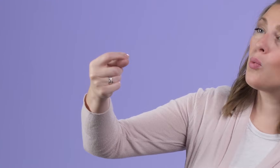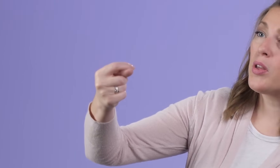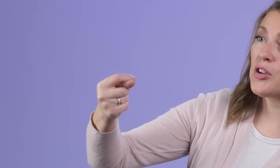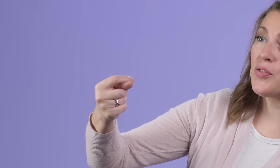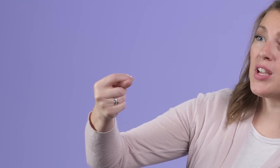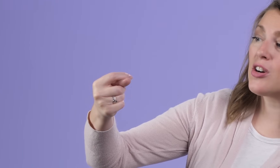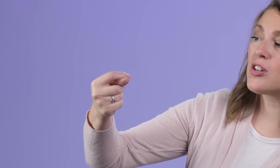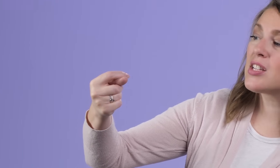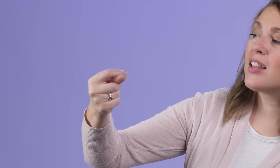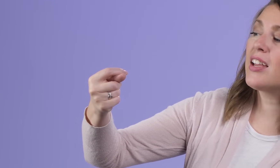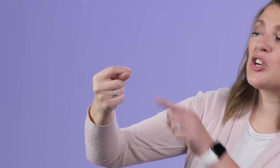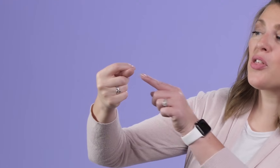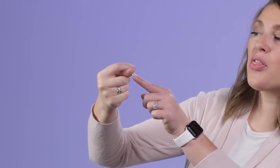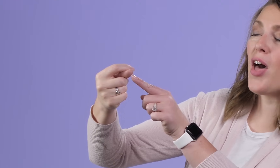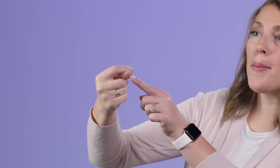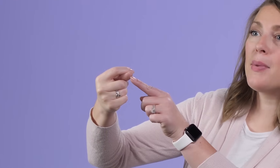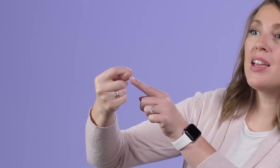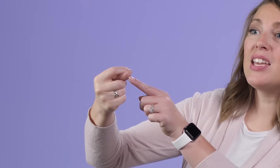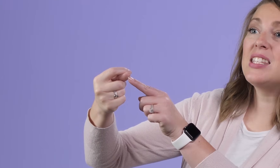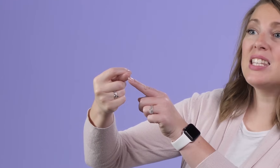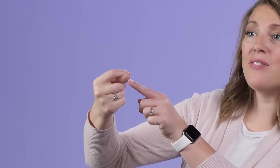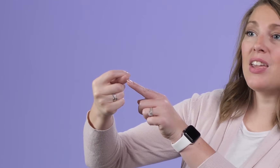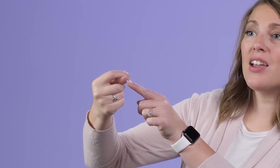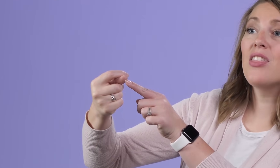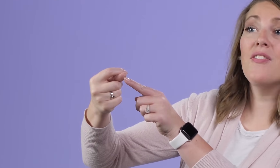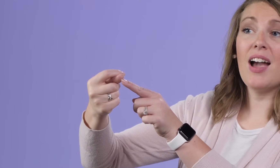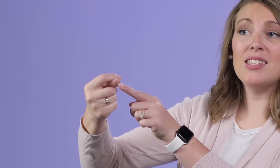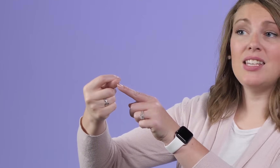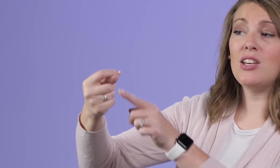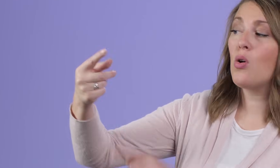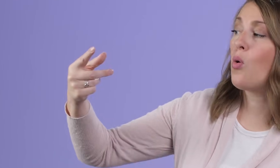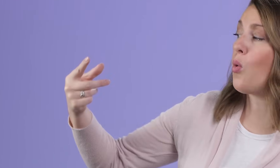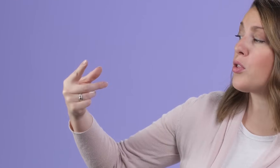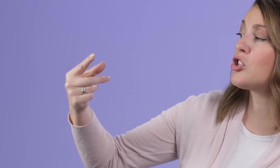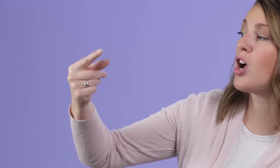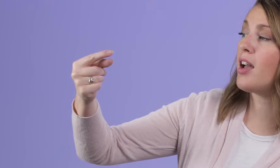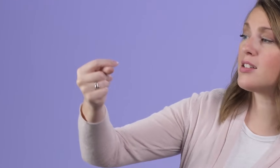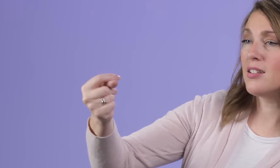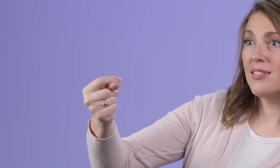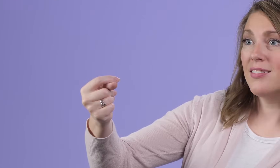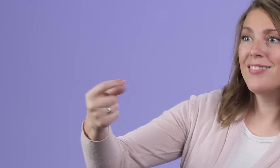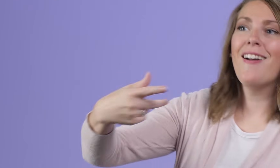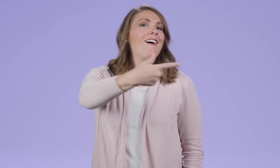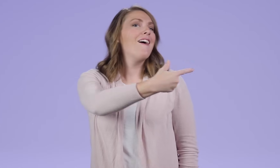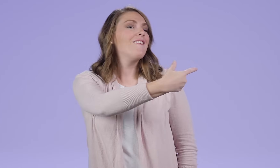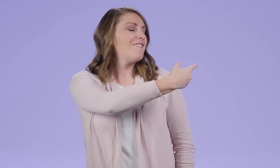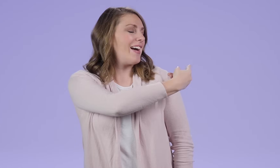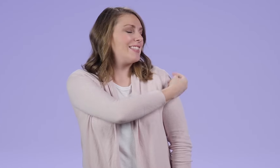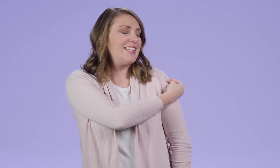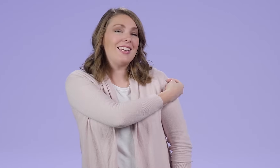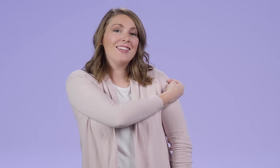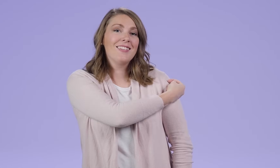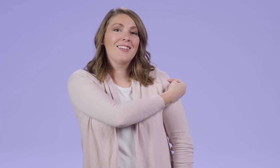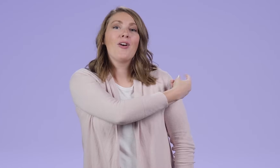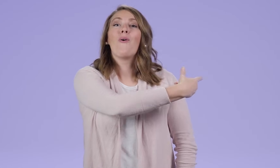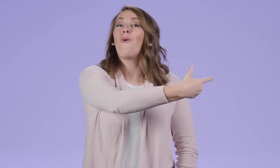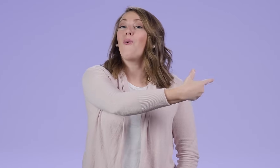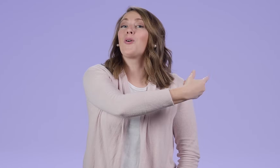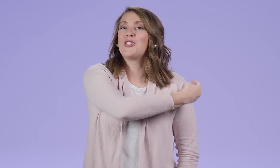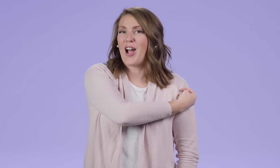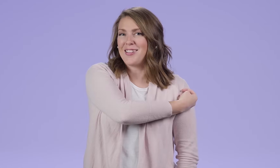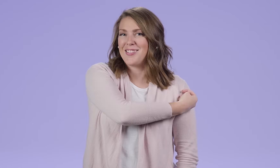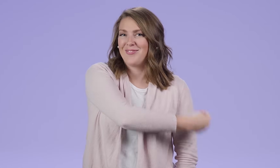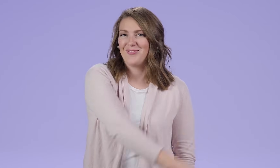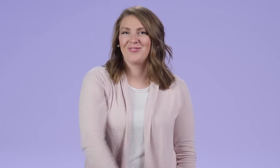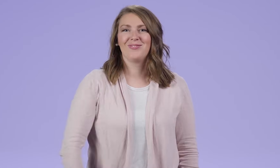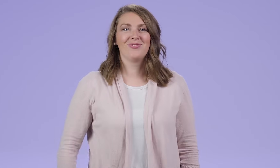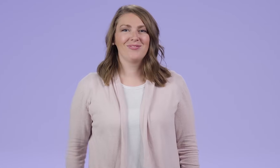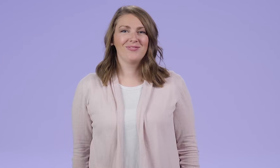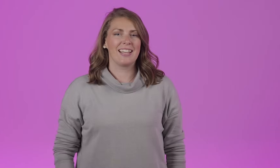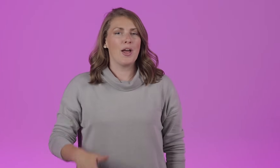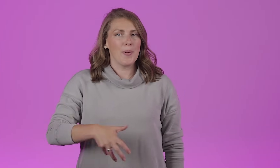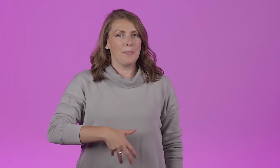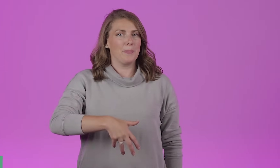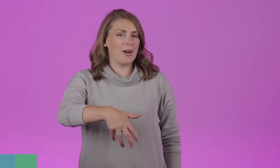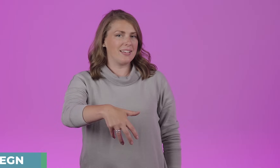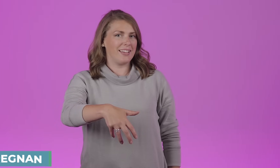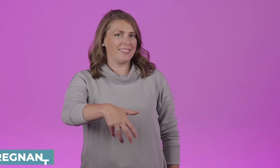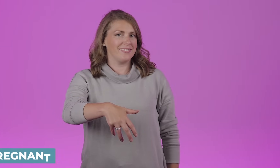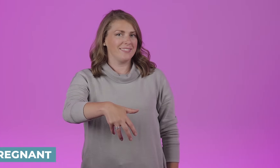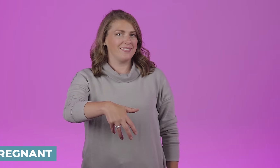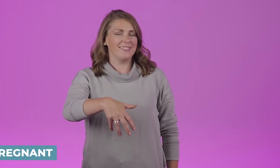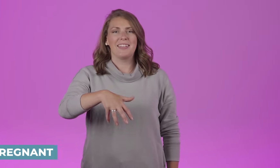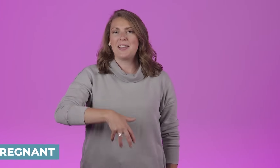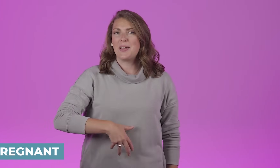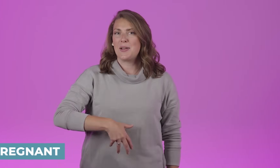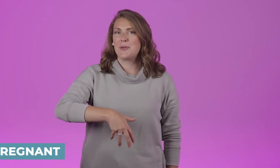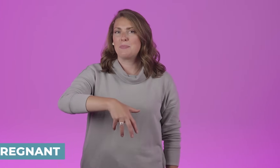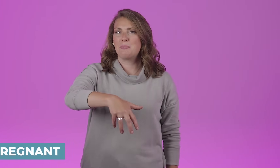with your fingers like your thumb is giving the vaccine or the shot 'vaccine or shot.' 'Pregnant, pregnant,'